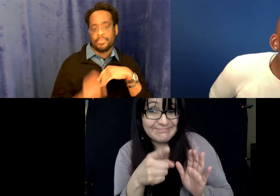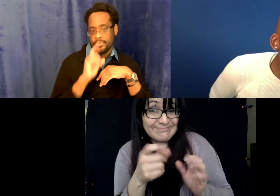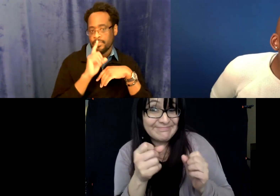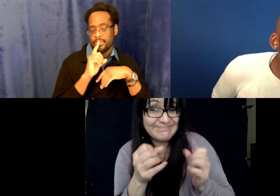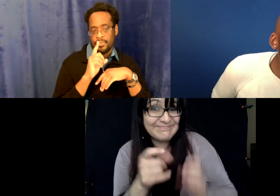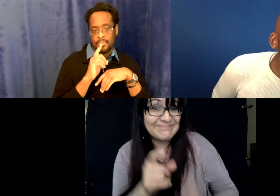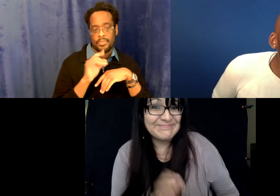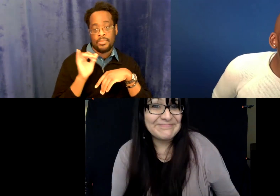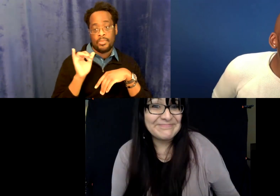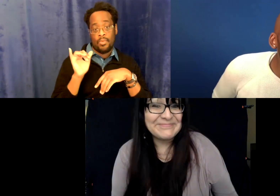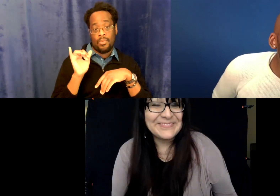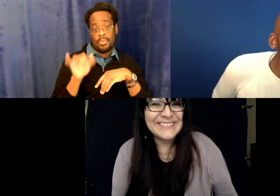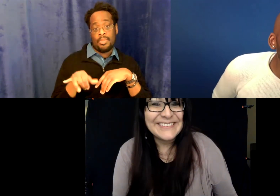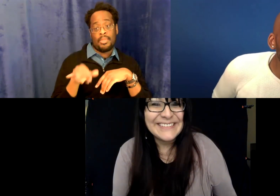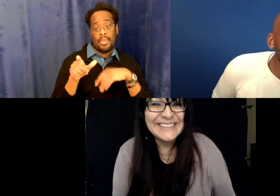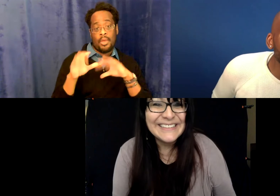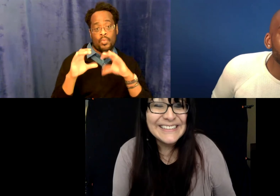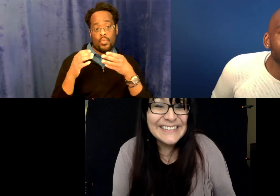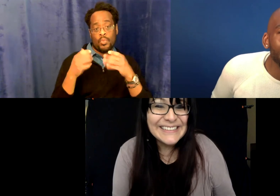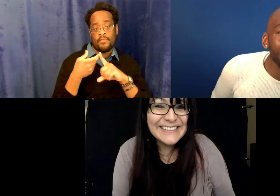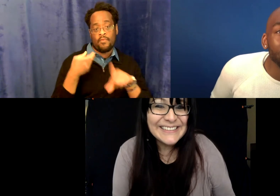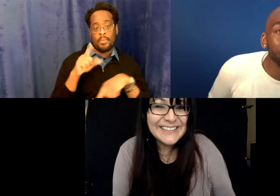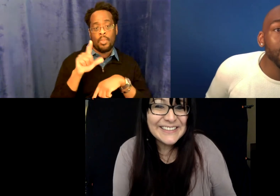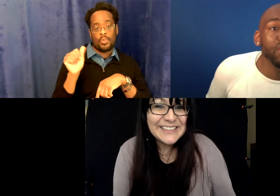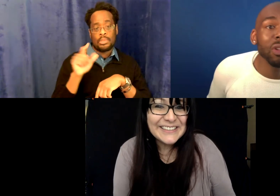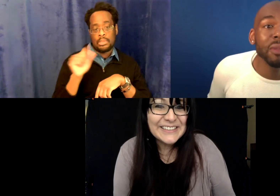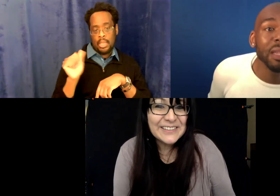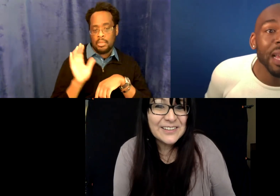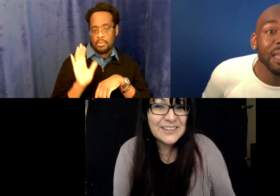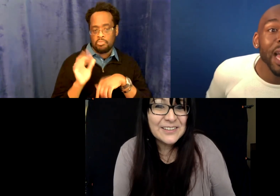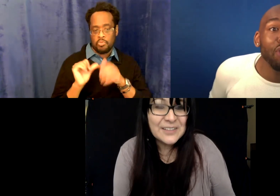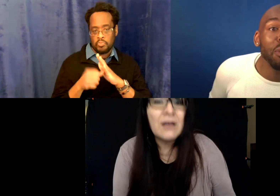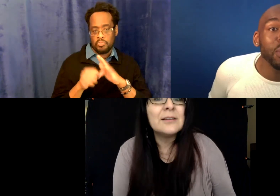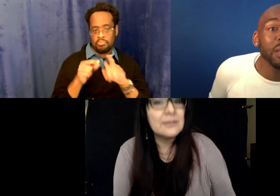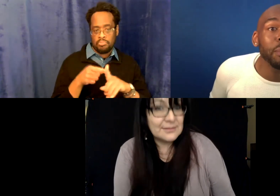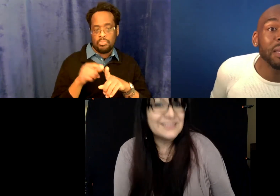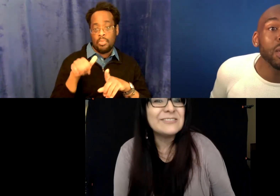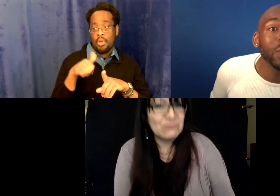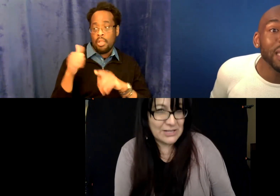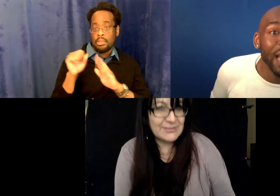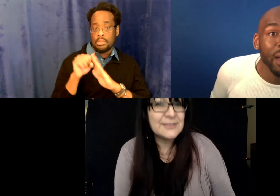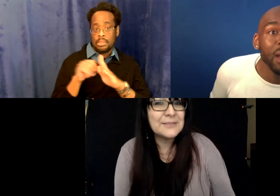do you mind um talking more about that joseph says yes that group was based in louisiana